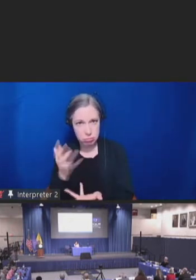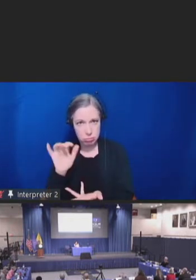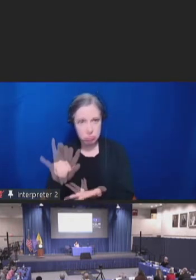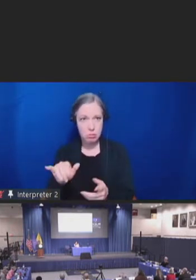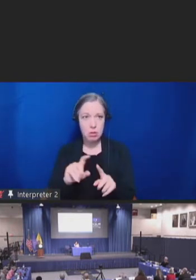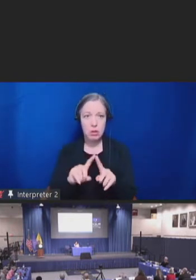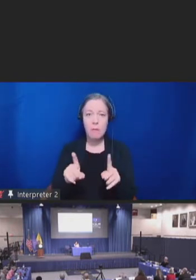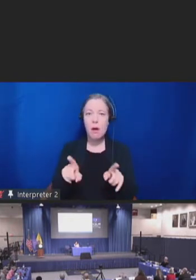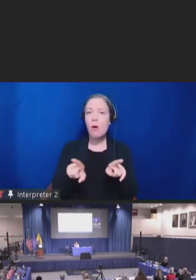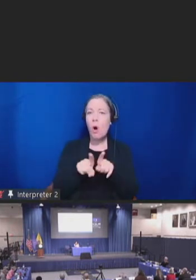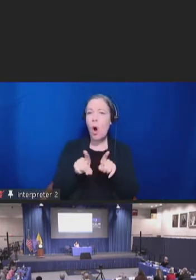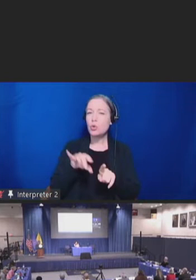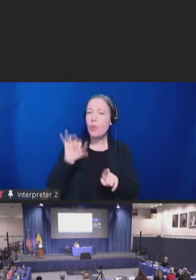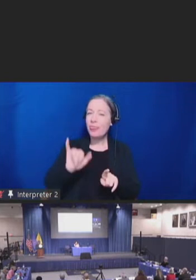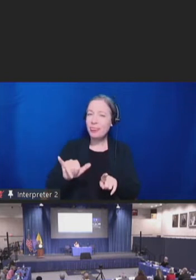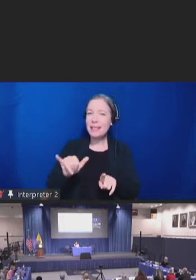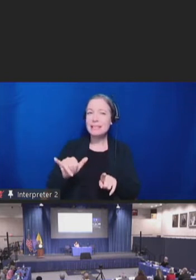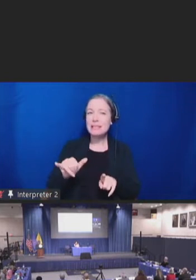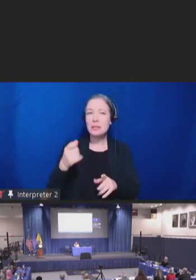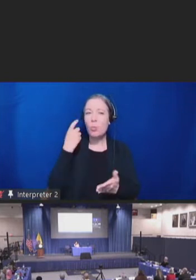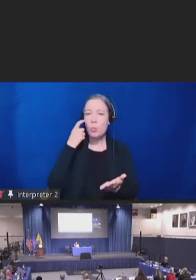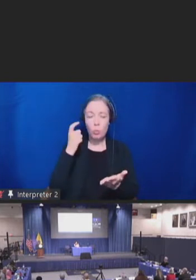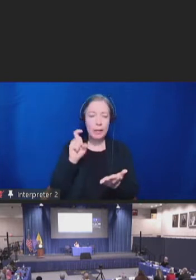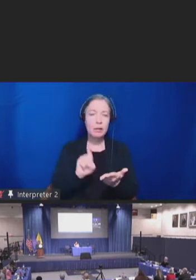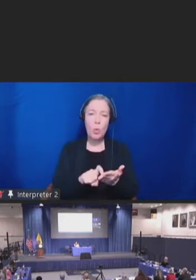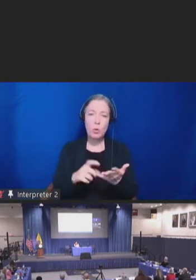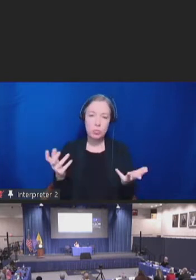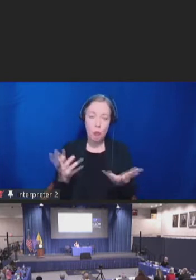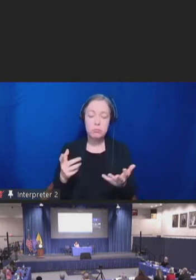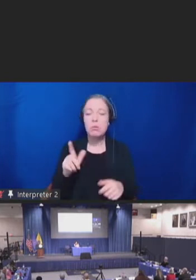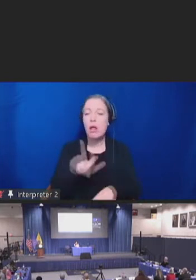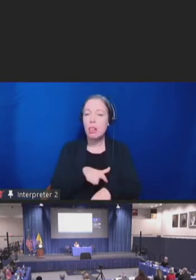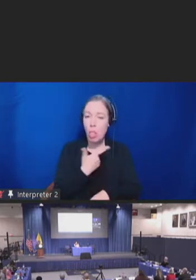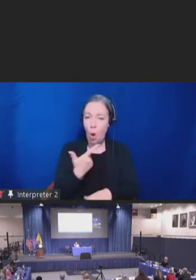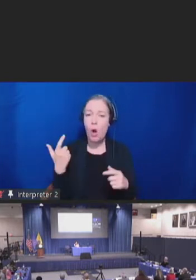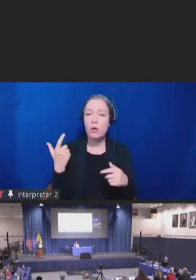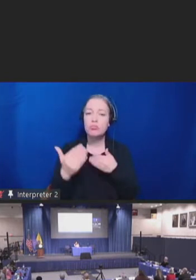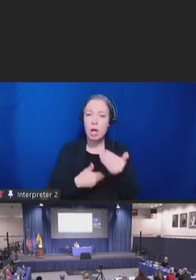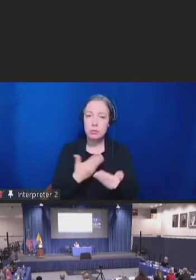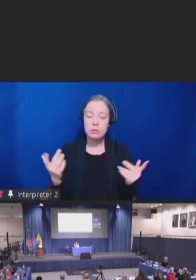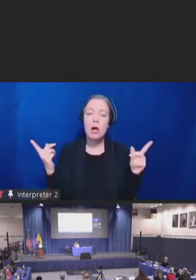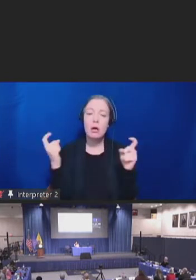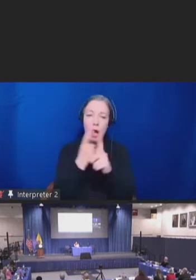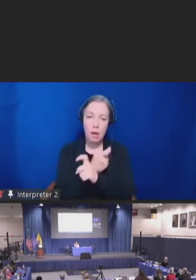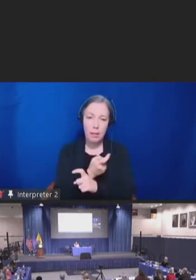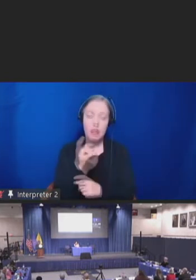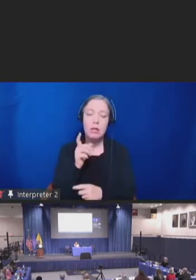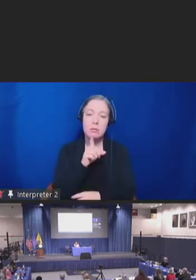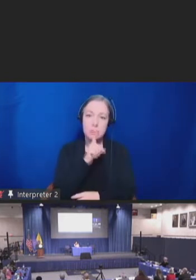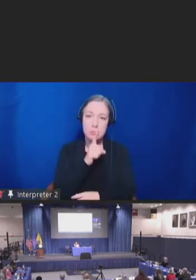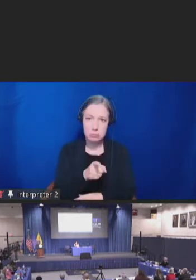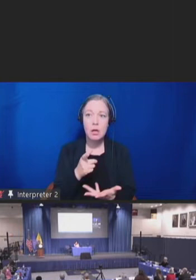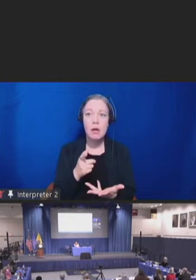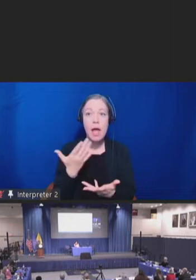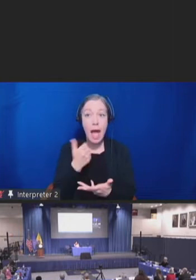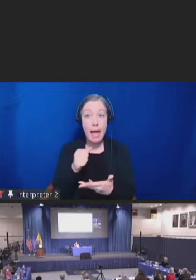this is going to be a long and complex process. Any initial positive associations would necessitate follow-up studies to refute or replicate the